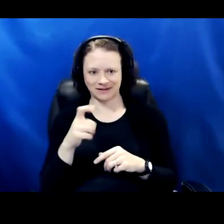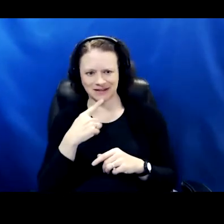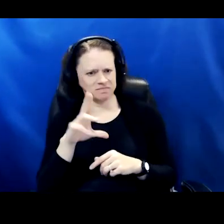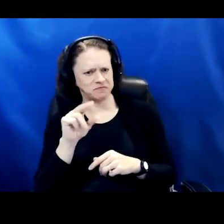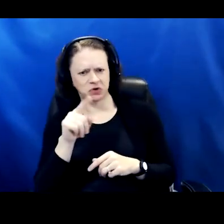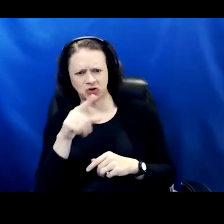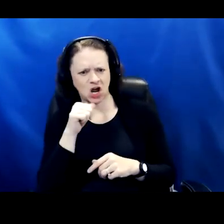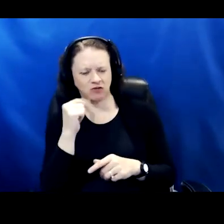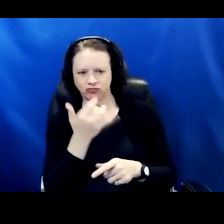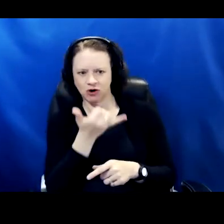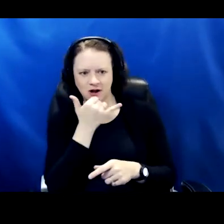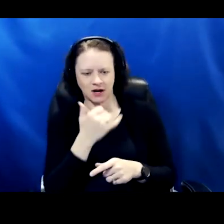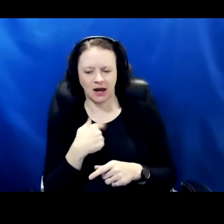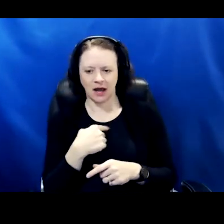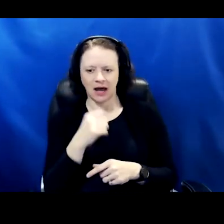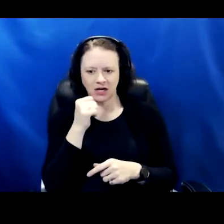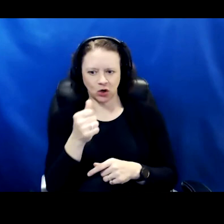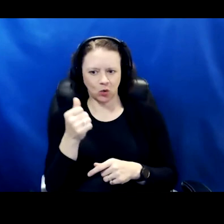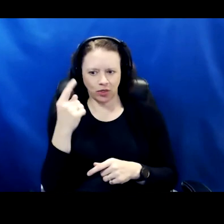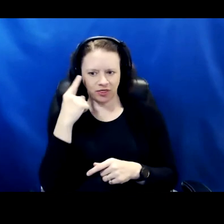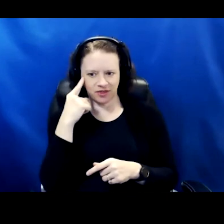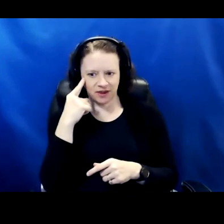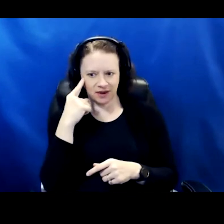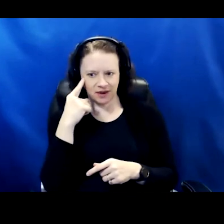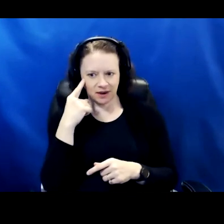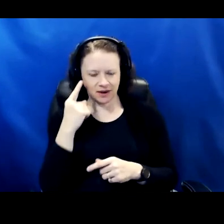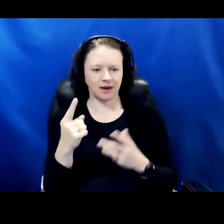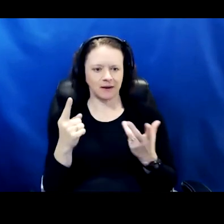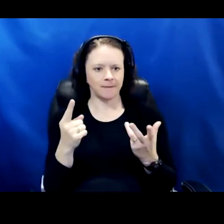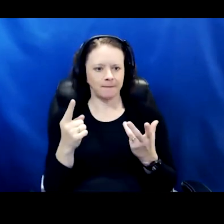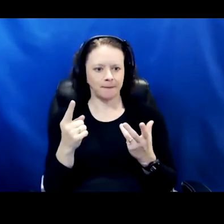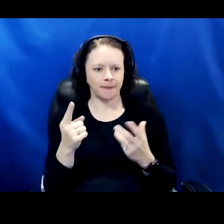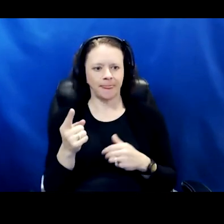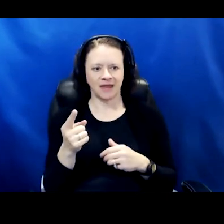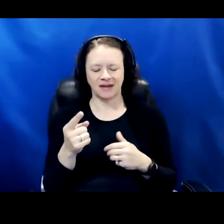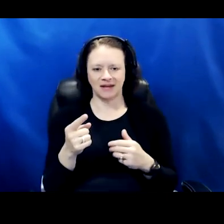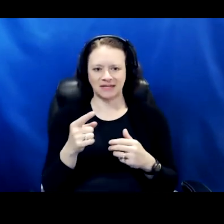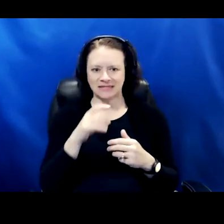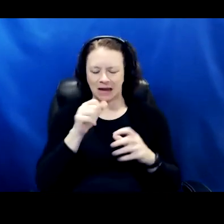I don't think that there's a way to necessarily know prior to the vaccine appointment.